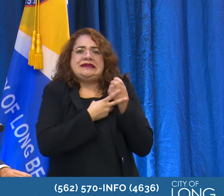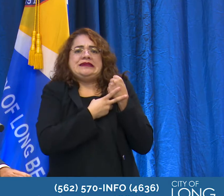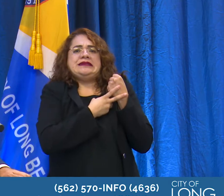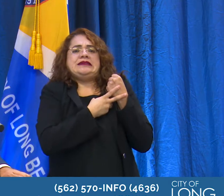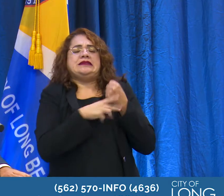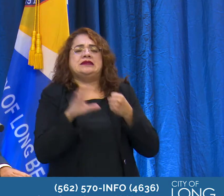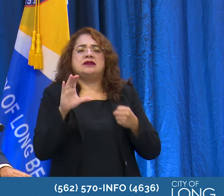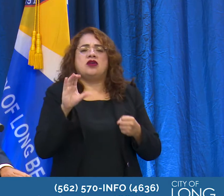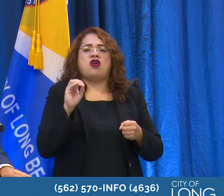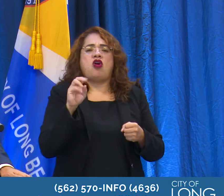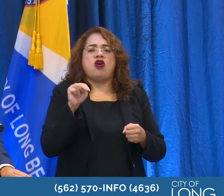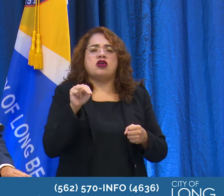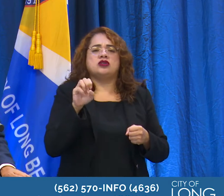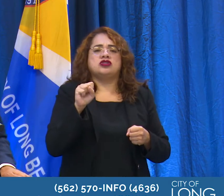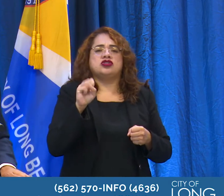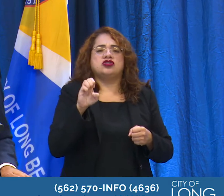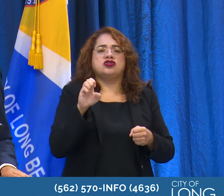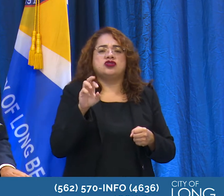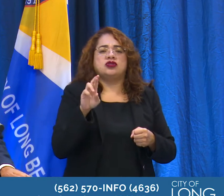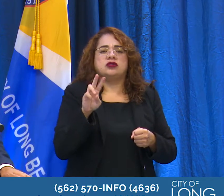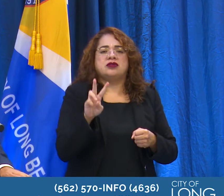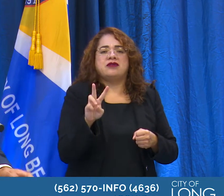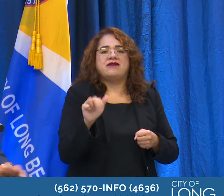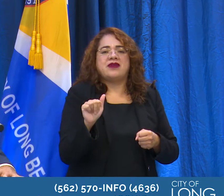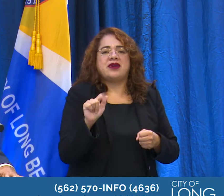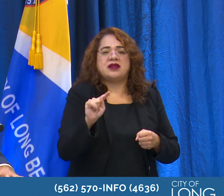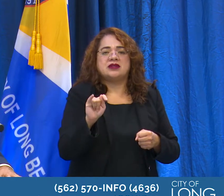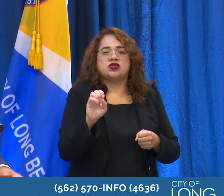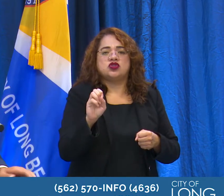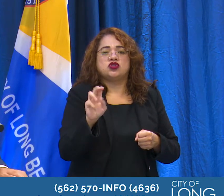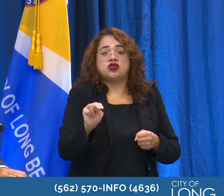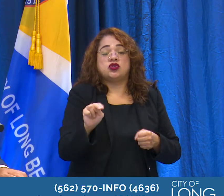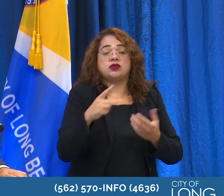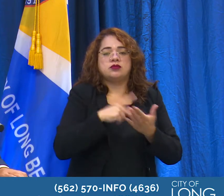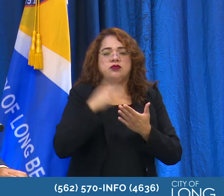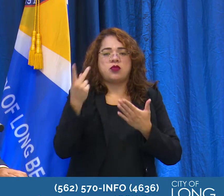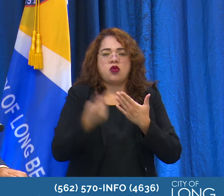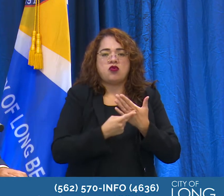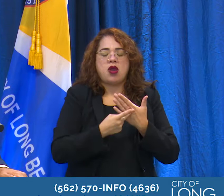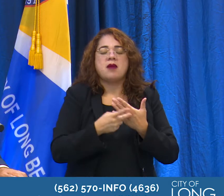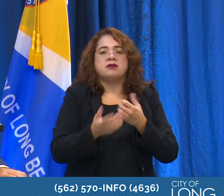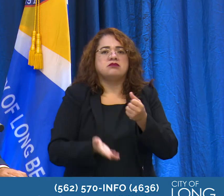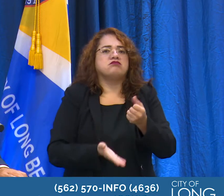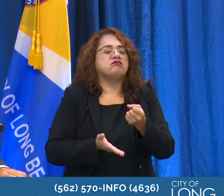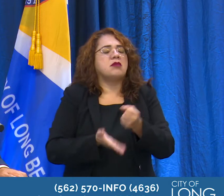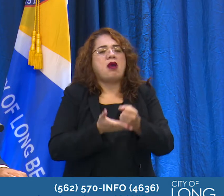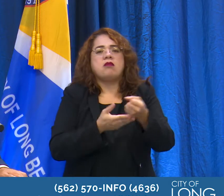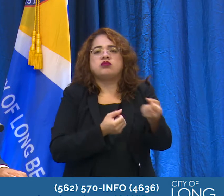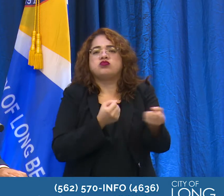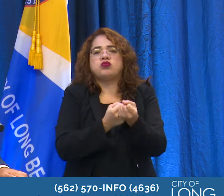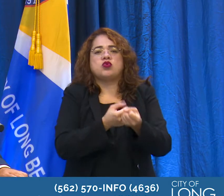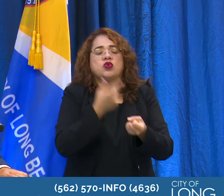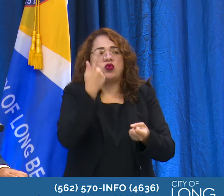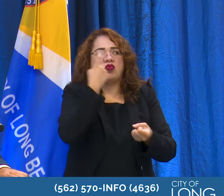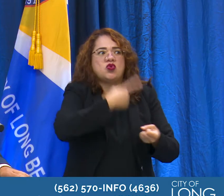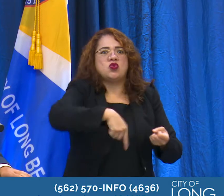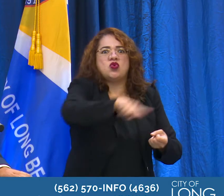very helpful as well. We want to make sure that people know, especially seniors and folks that are vulnerable,